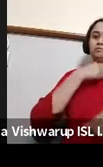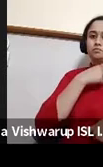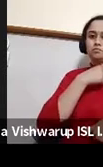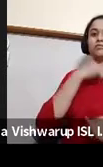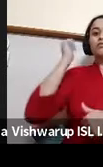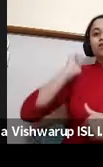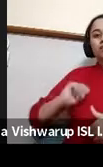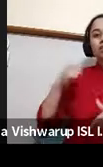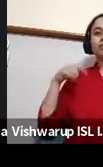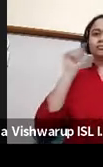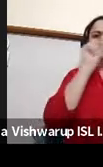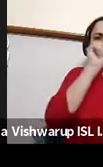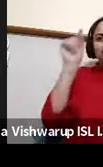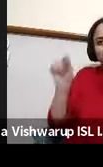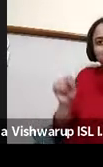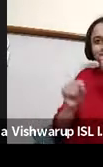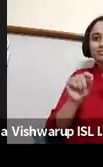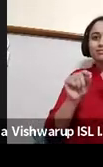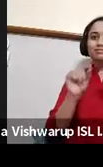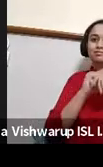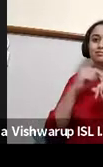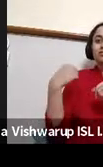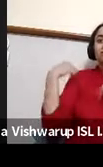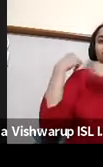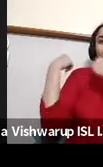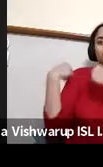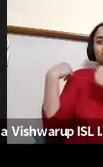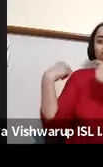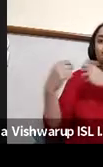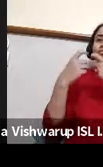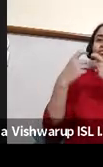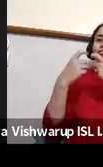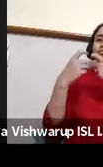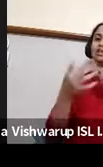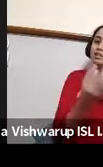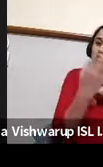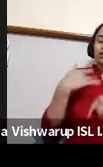the yashica slung on his shoulder which belonged to suresh is an especially interesting detail it